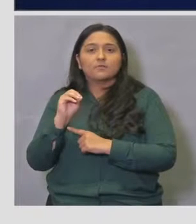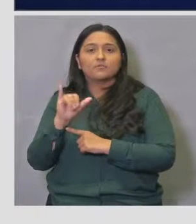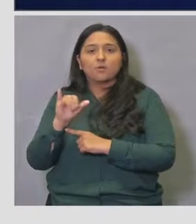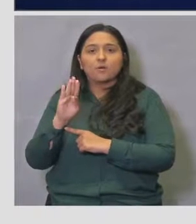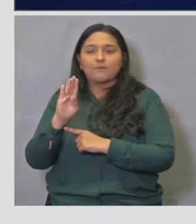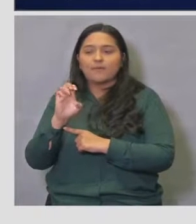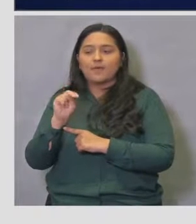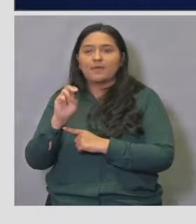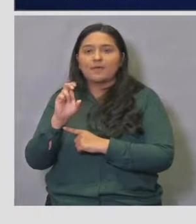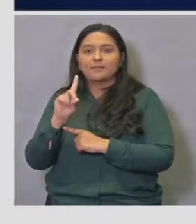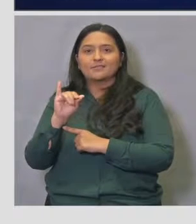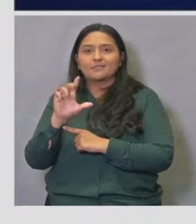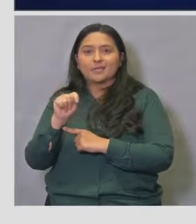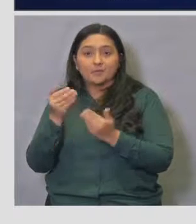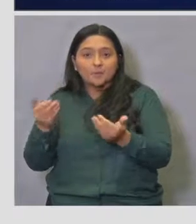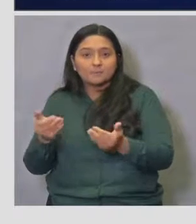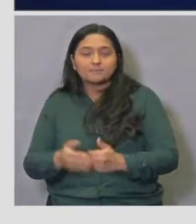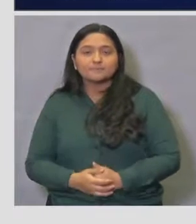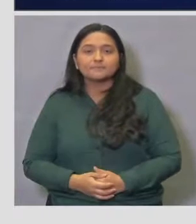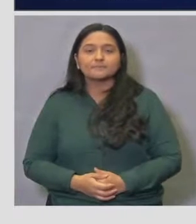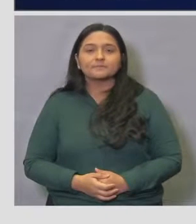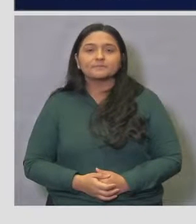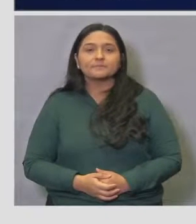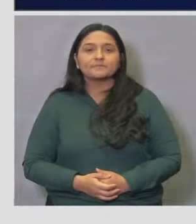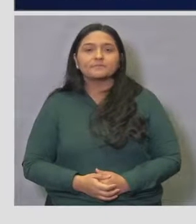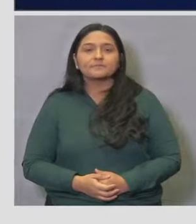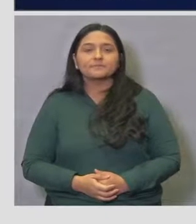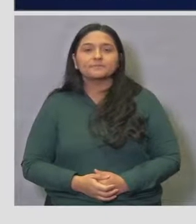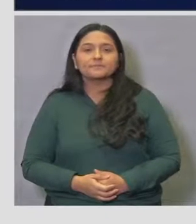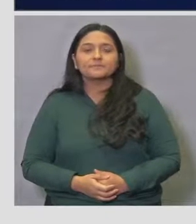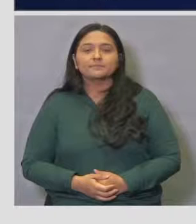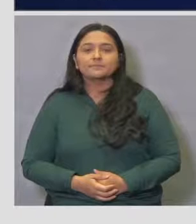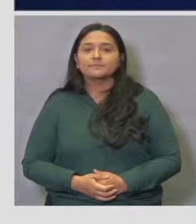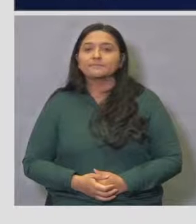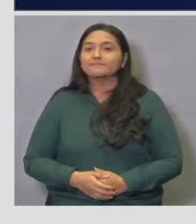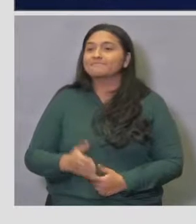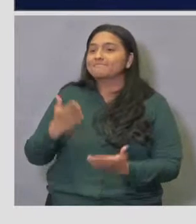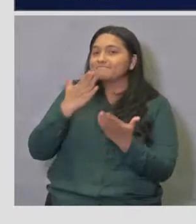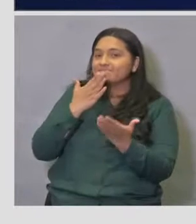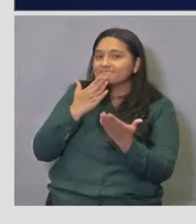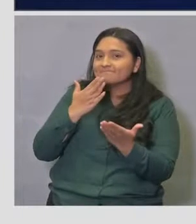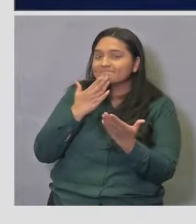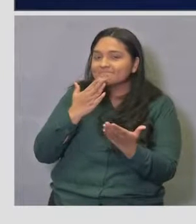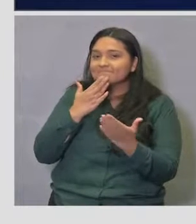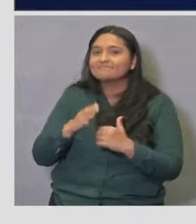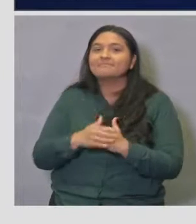OUR FIRST QUESTION WILL COME FROM THE LINE OF JOY BENEDICT.